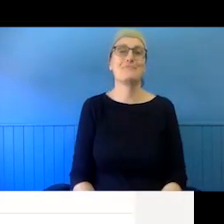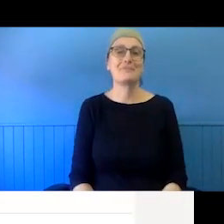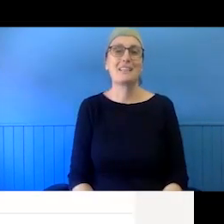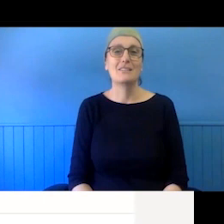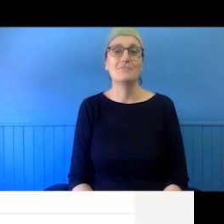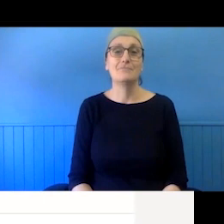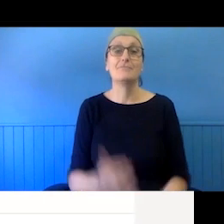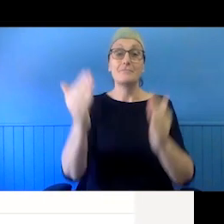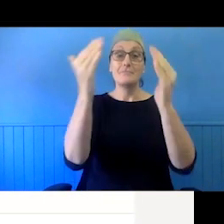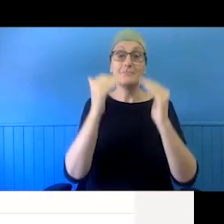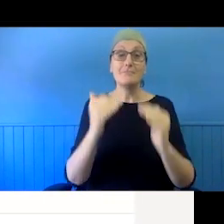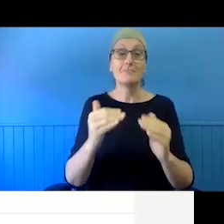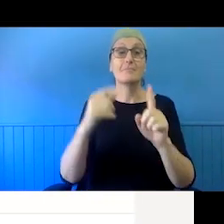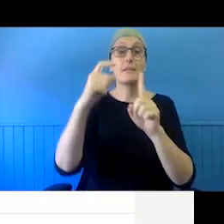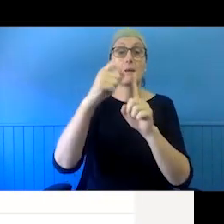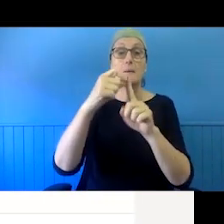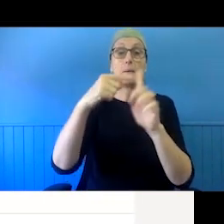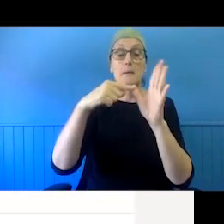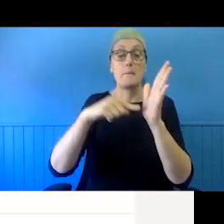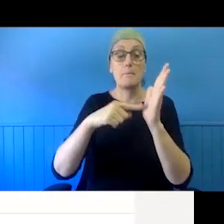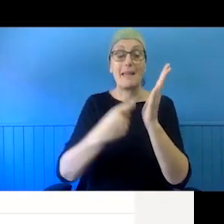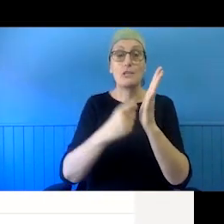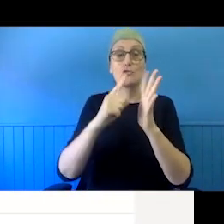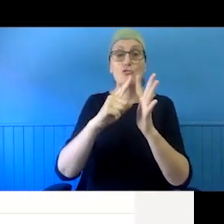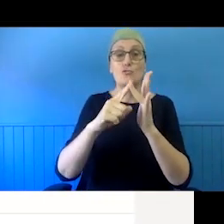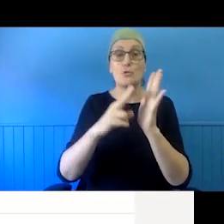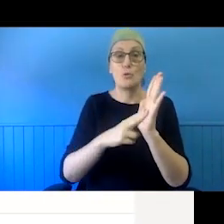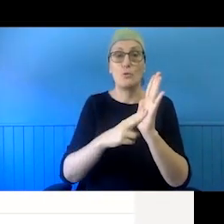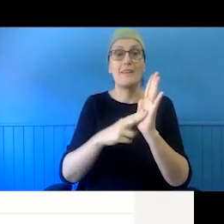hugely in the last few years. It's somewhere between reward and